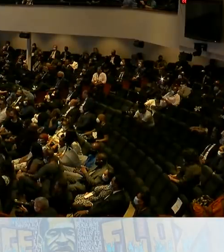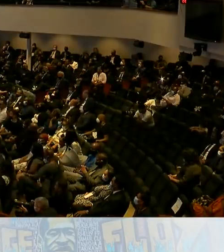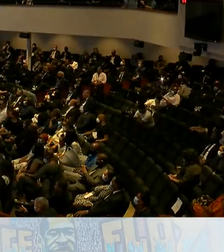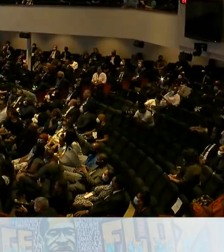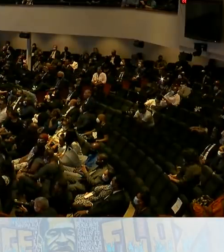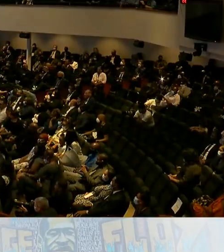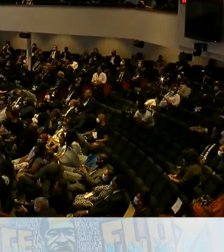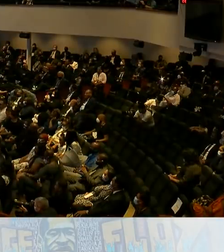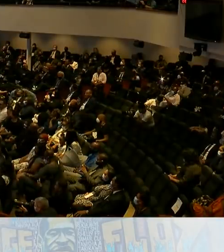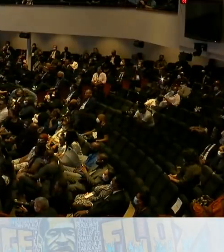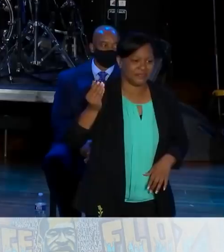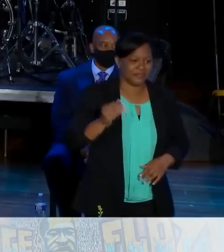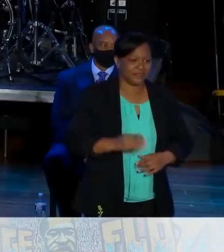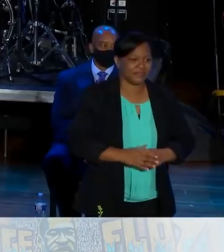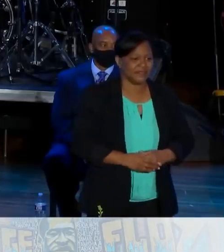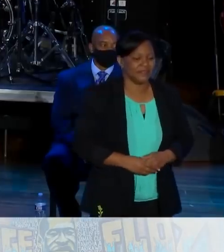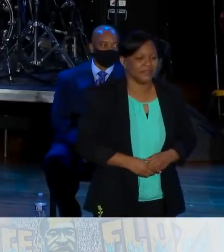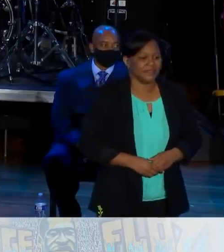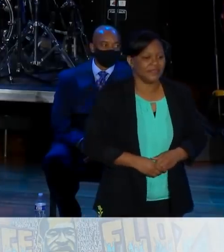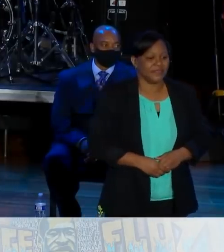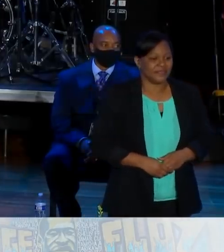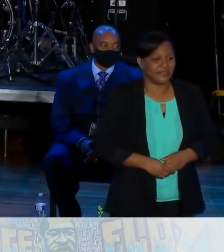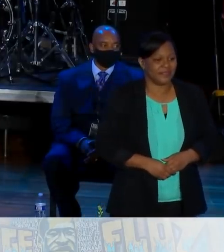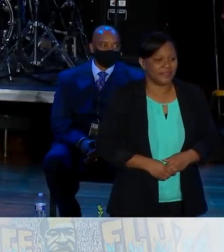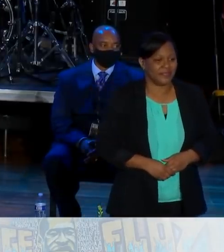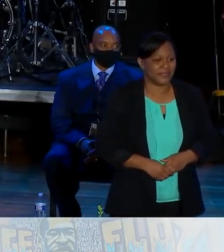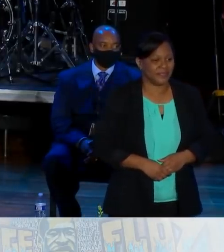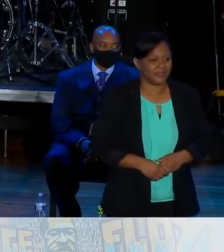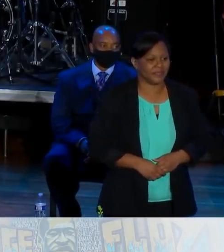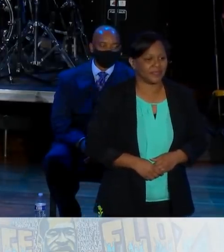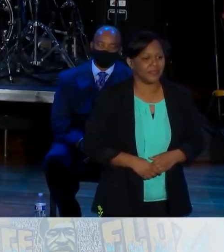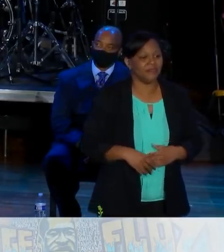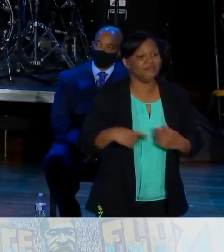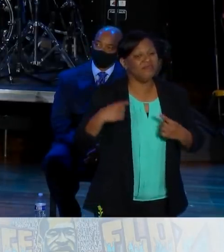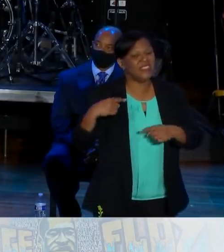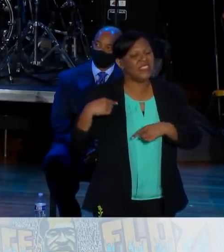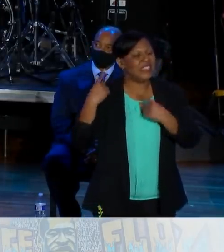I NEVER SAW ANYONE HOLD A BIBLE LIKE THAT, BUT I'LL LEAVE THAT